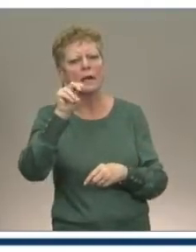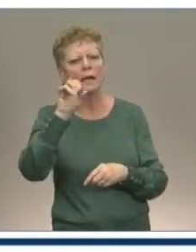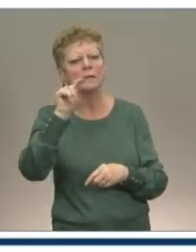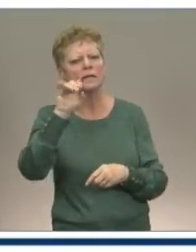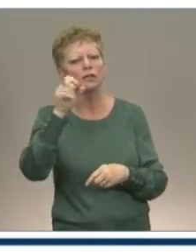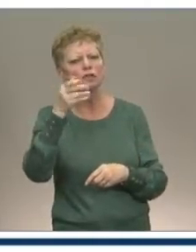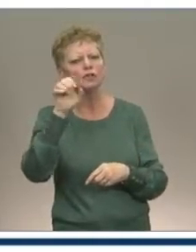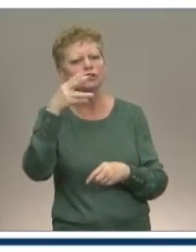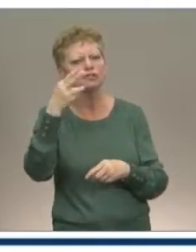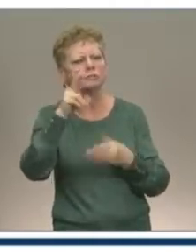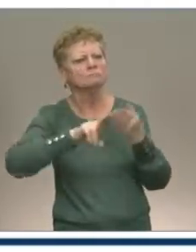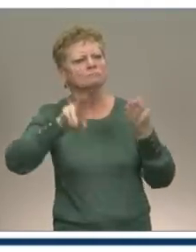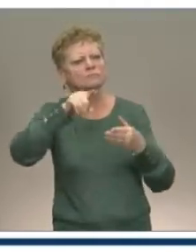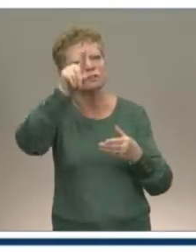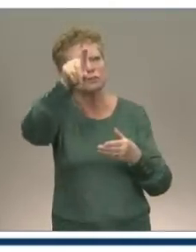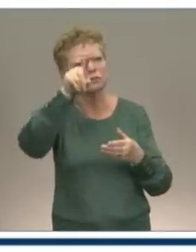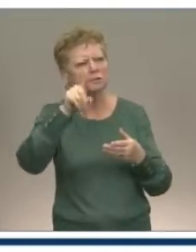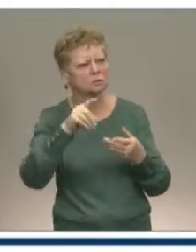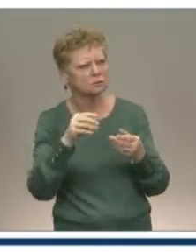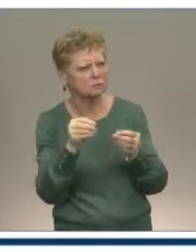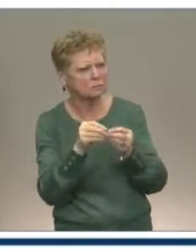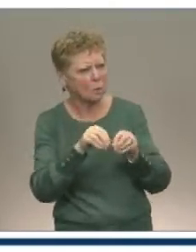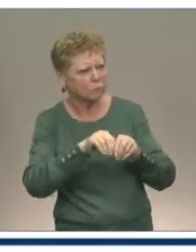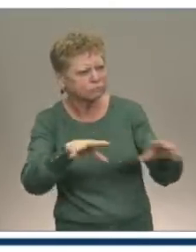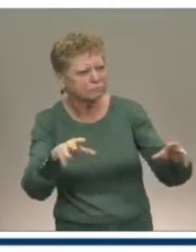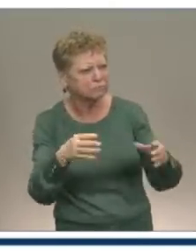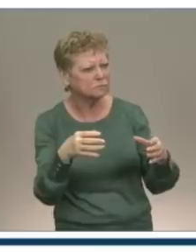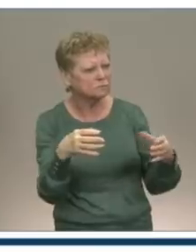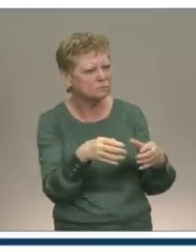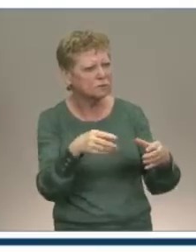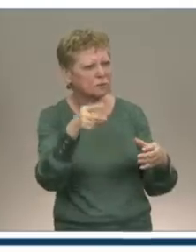it's related to breakthrough cases there is no mandate at that school how concerned are you